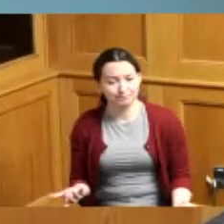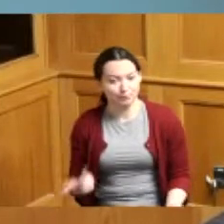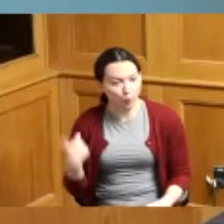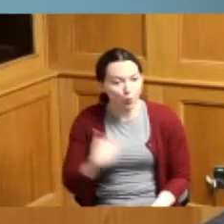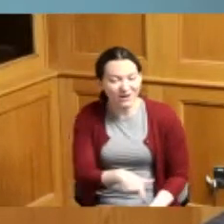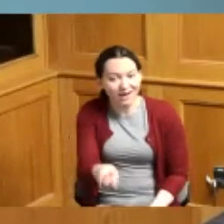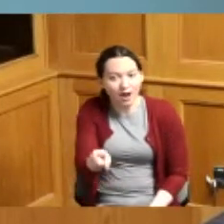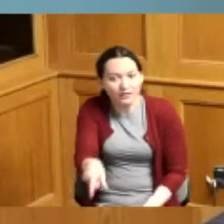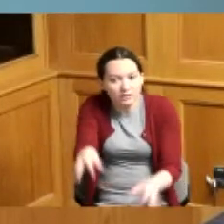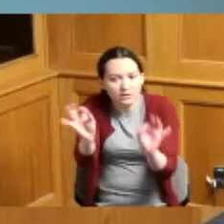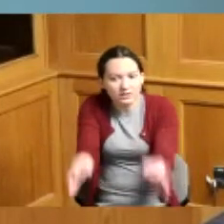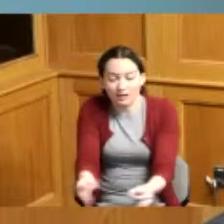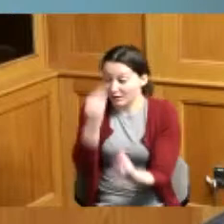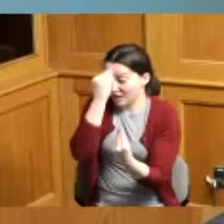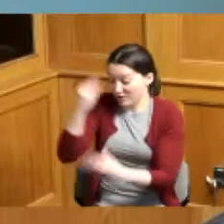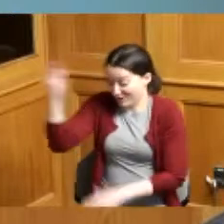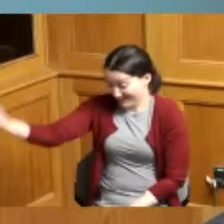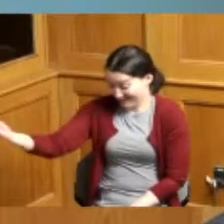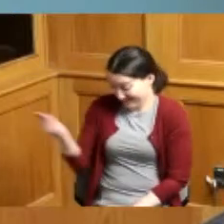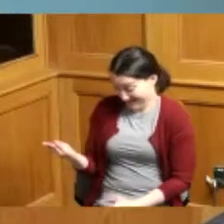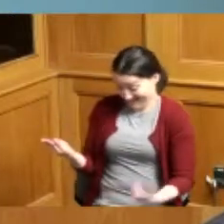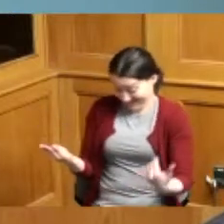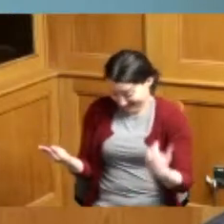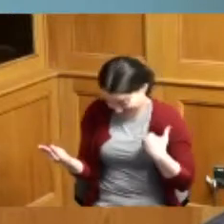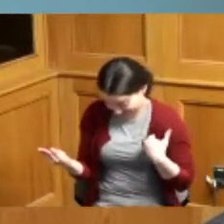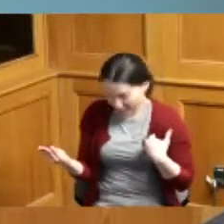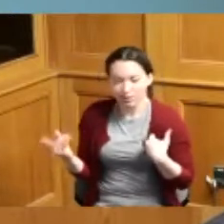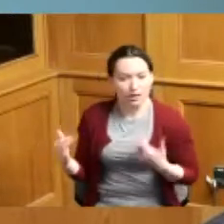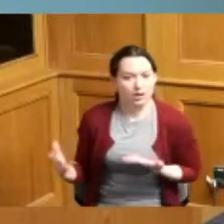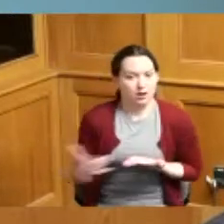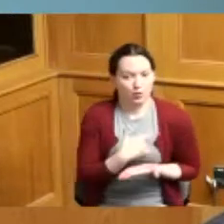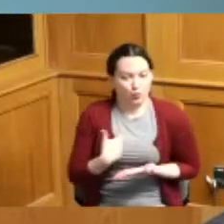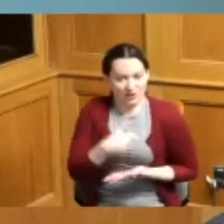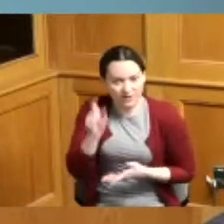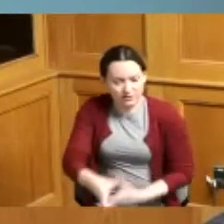a decision from the information that we have and that we've gathered we have to trust our lawyers